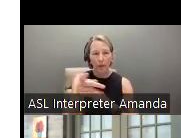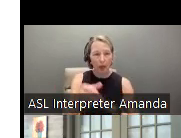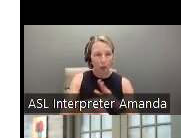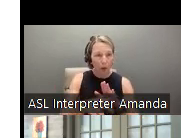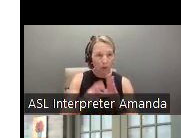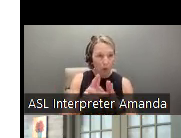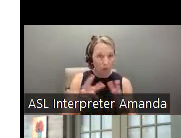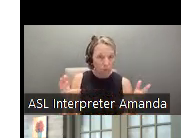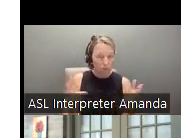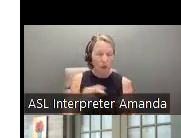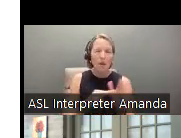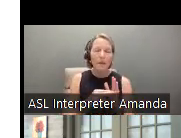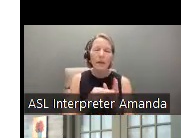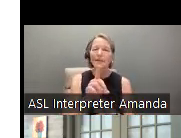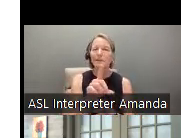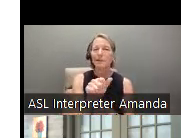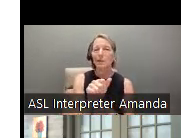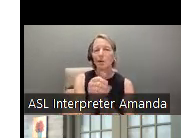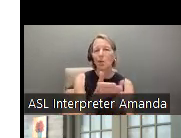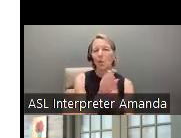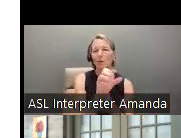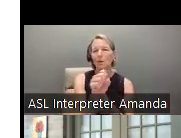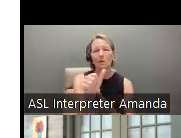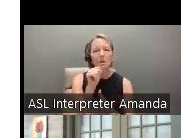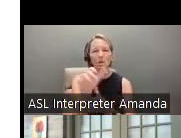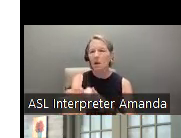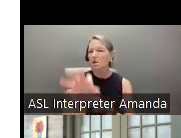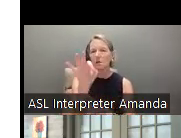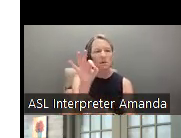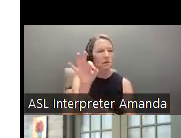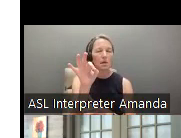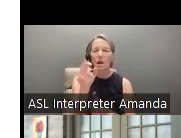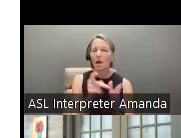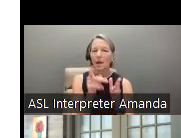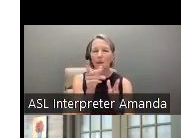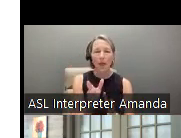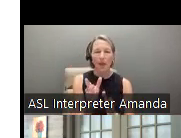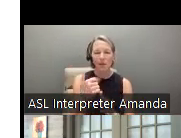so uh Disability Rights South Carolina does not select the payees that we review that